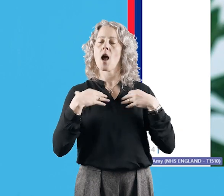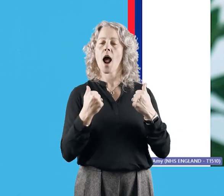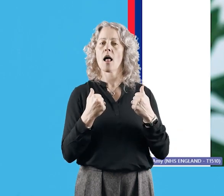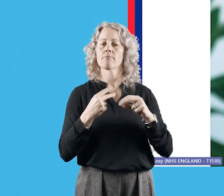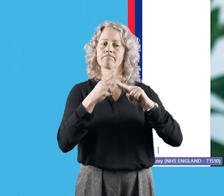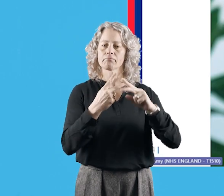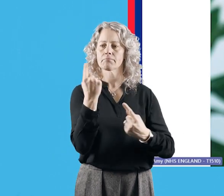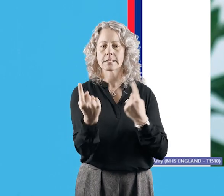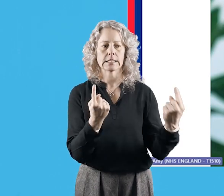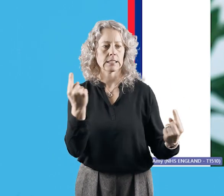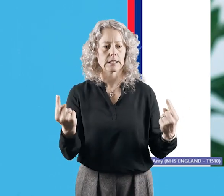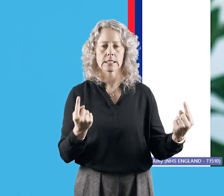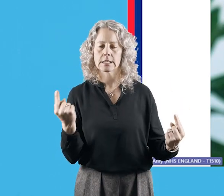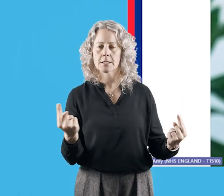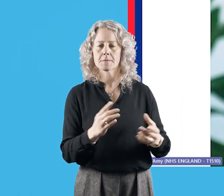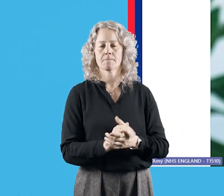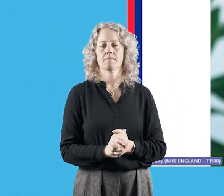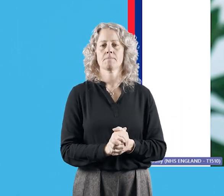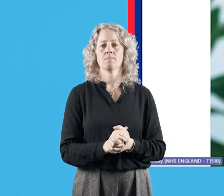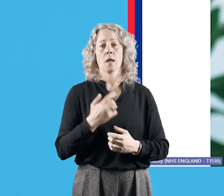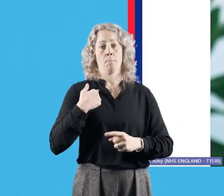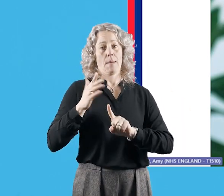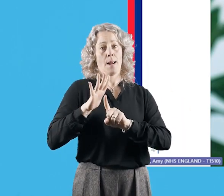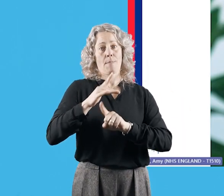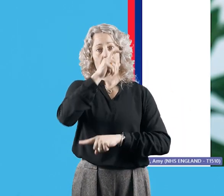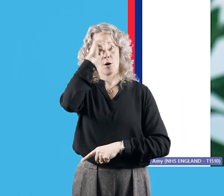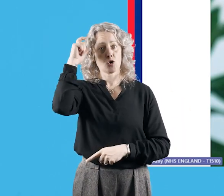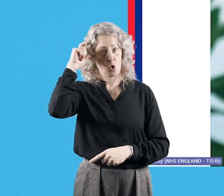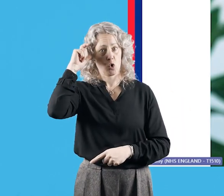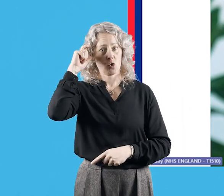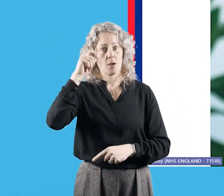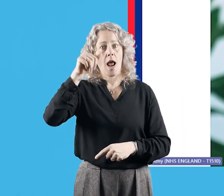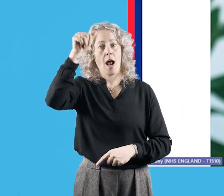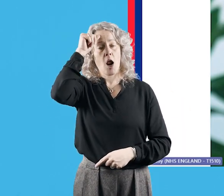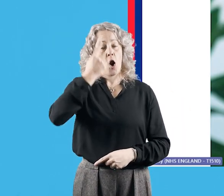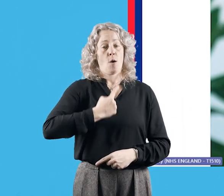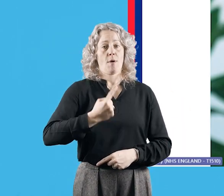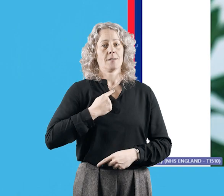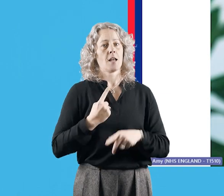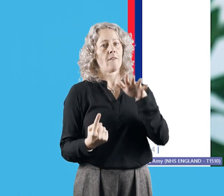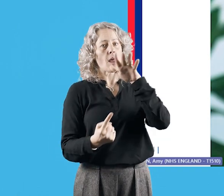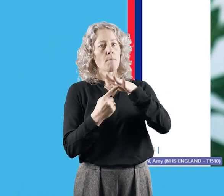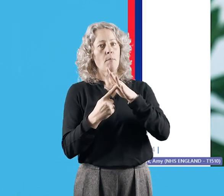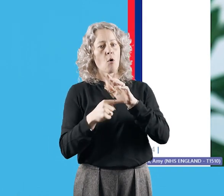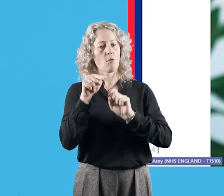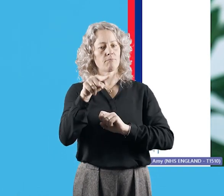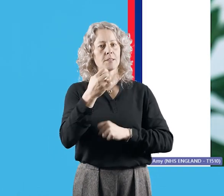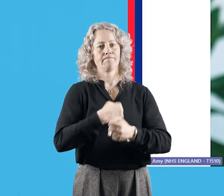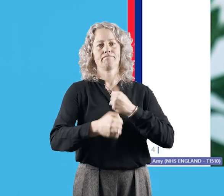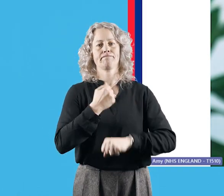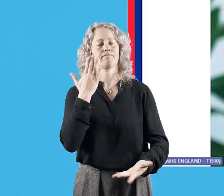and every individual. As a nurse by background, I know first hand of the importance of making this a reality. I know that we're all